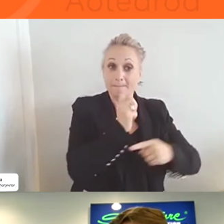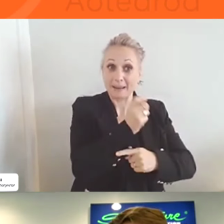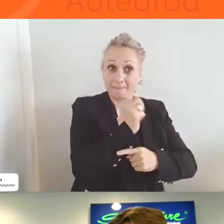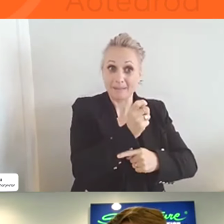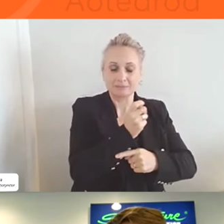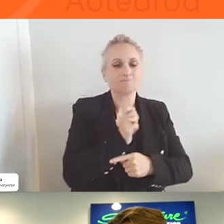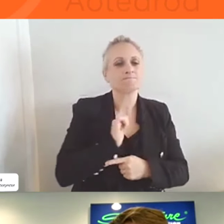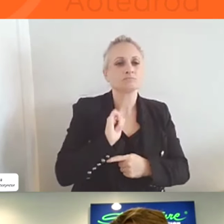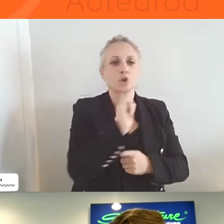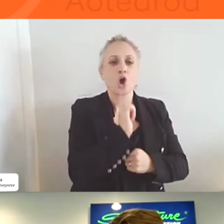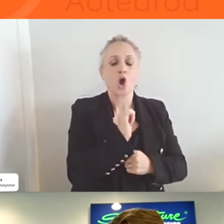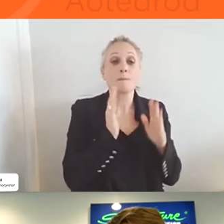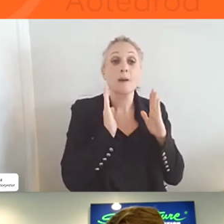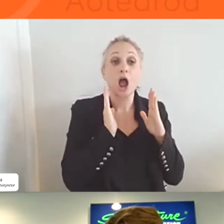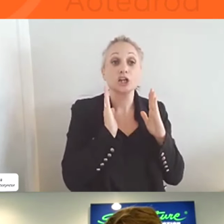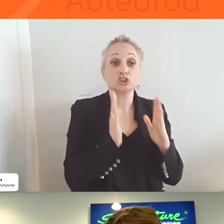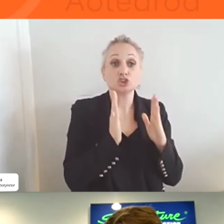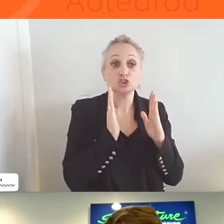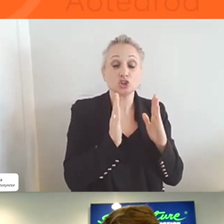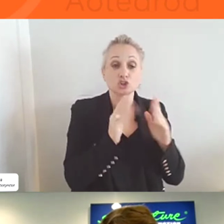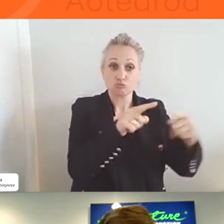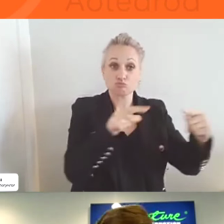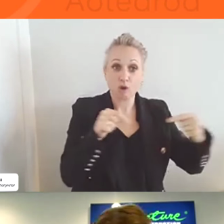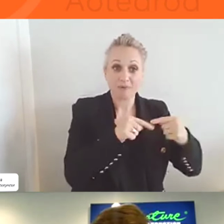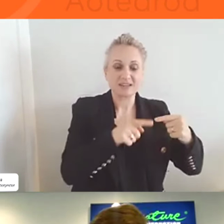property, but they're going to build three level walk-up homes